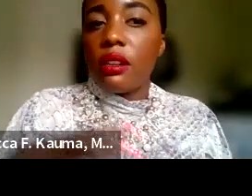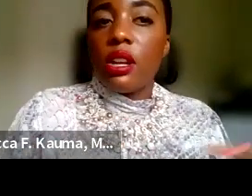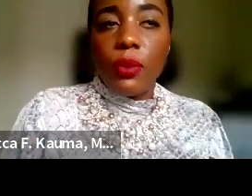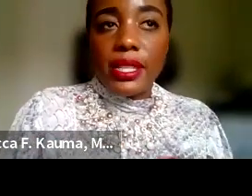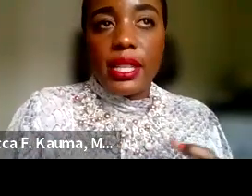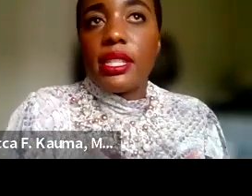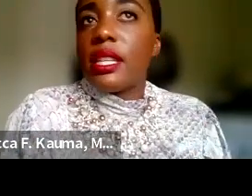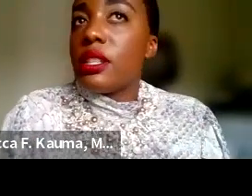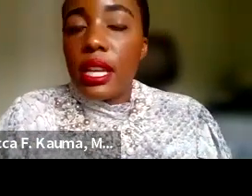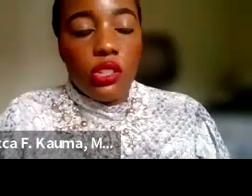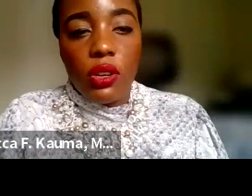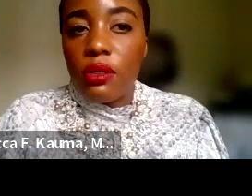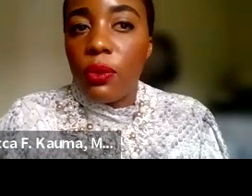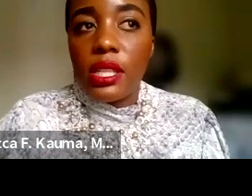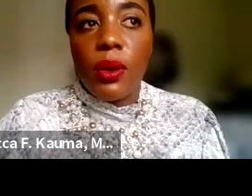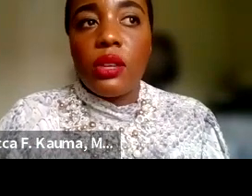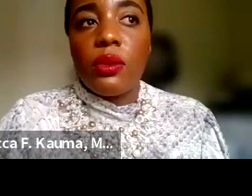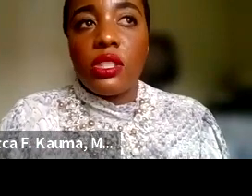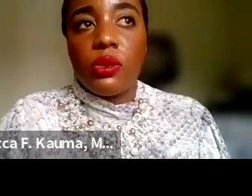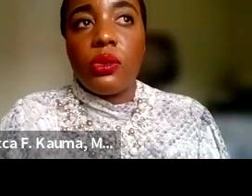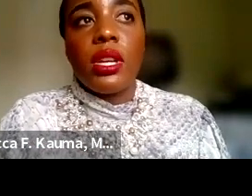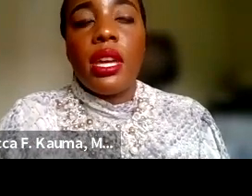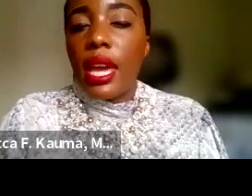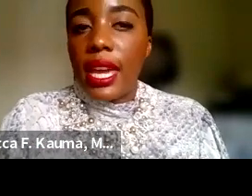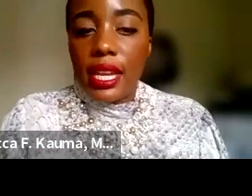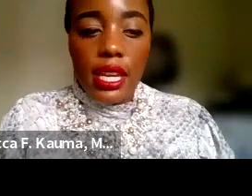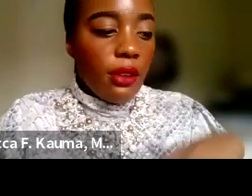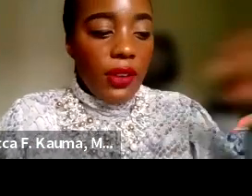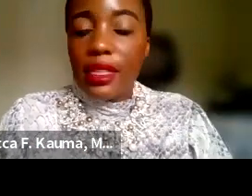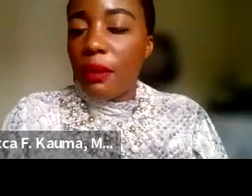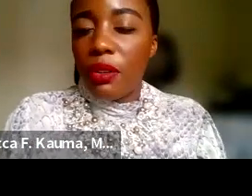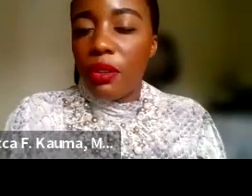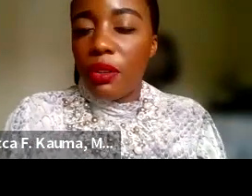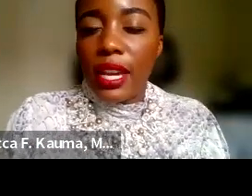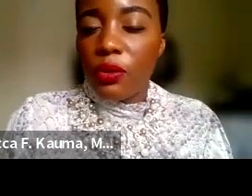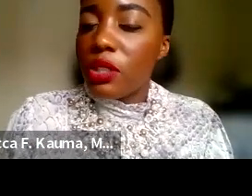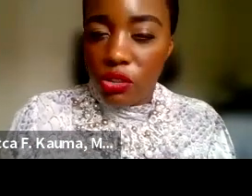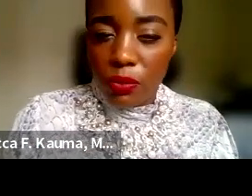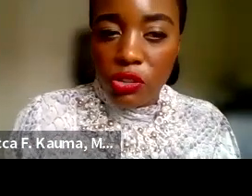all of our residents in such creative ways, whether it's through a event that provides